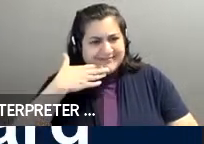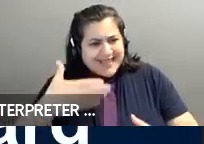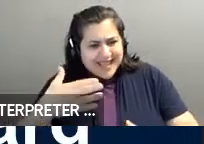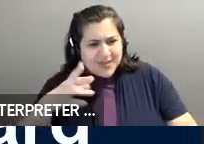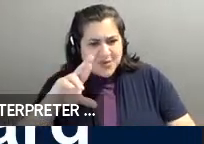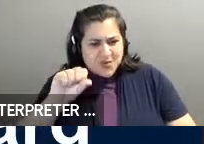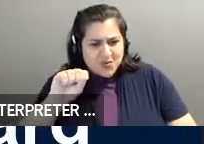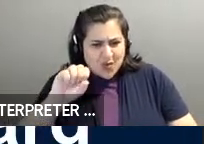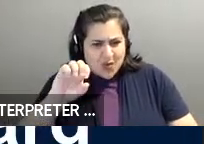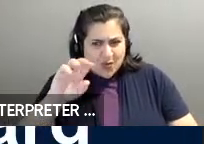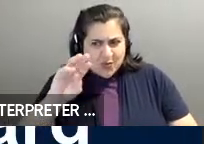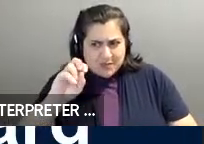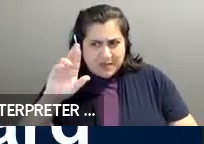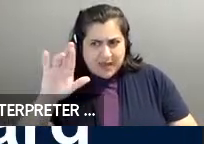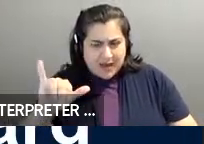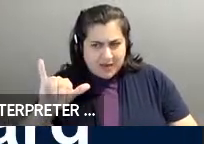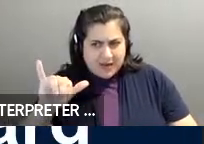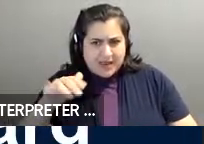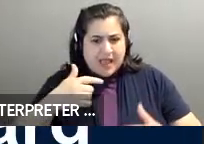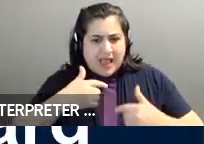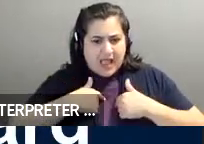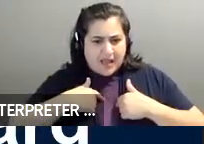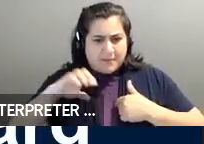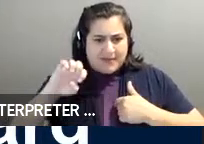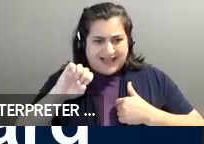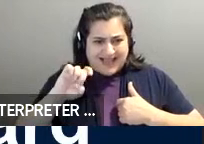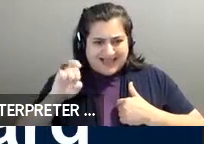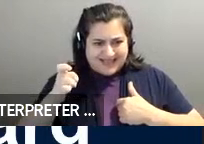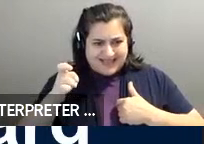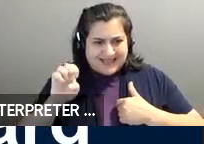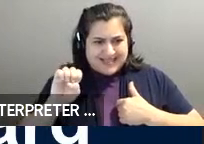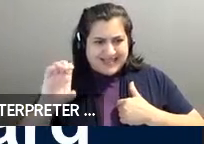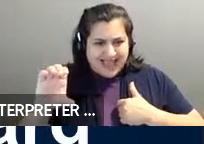I am Sachin Pavithran, the Executive Director. My pronouns are he/him/his.